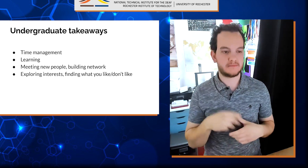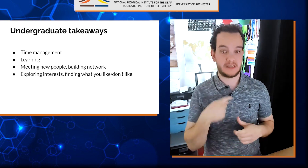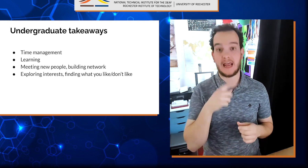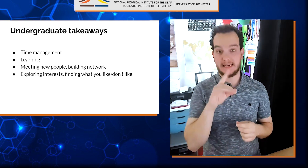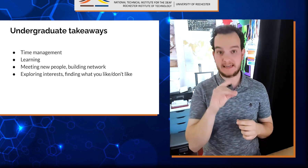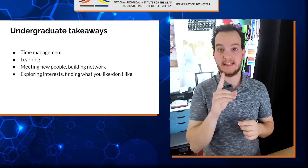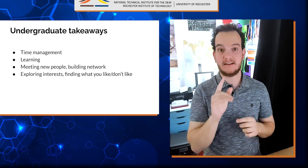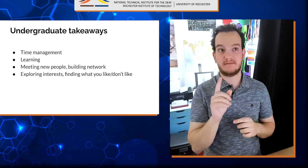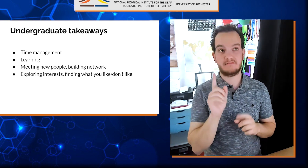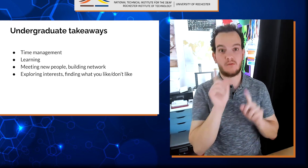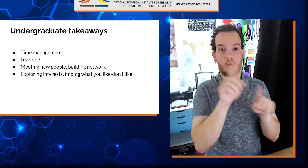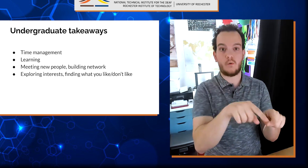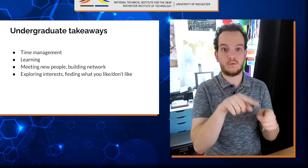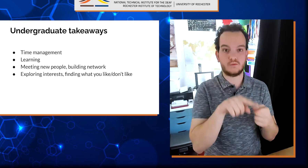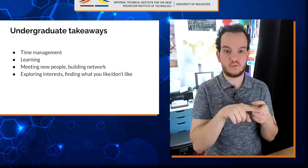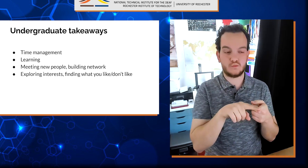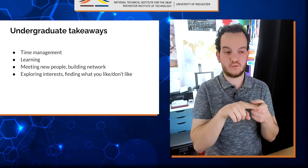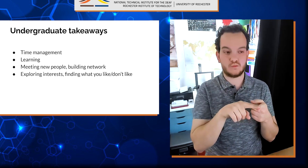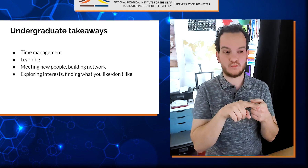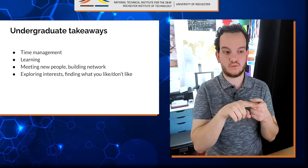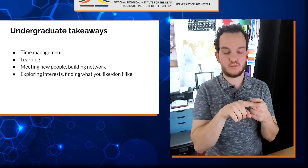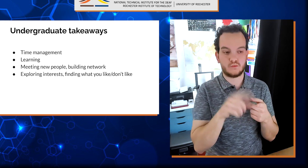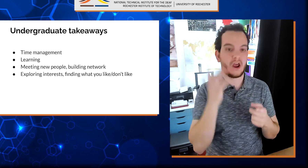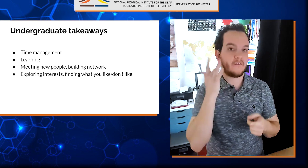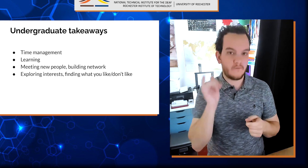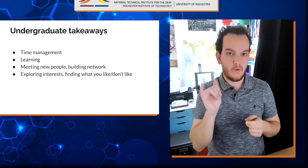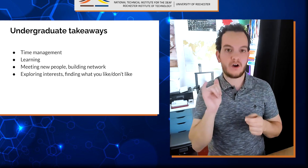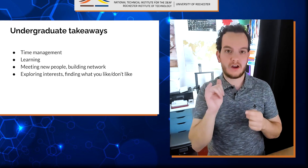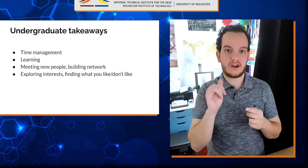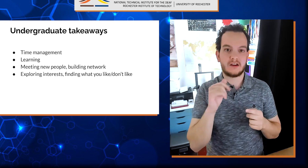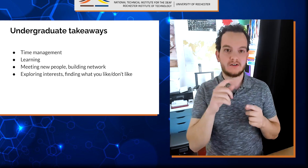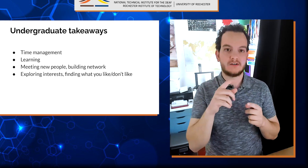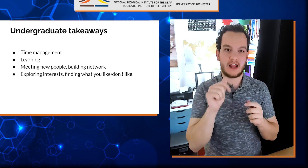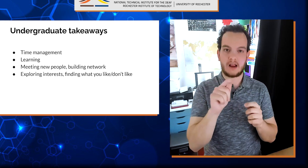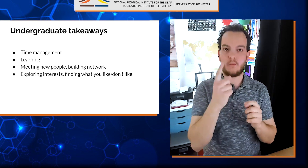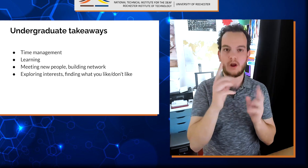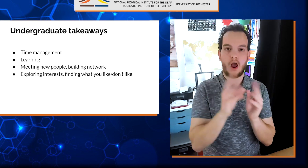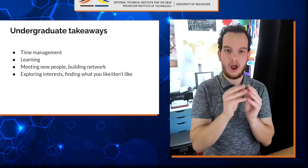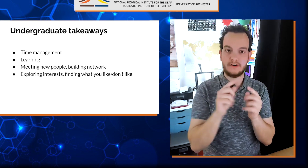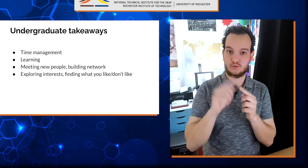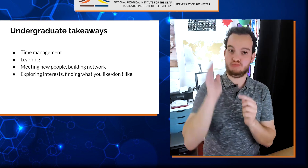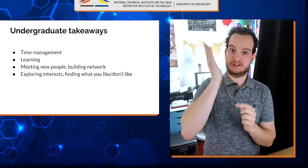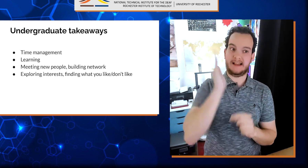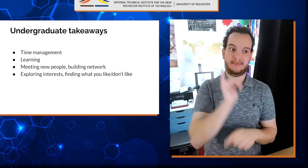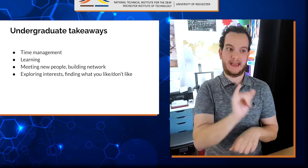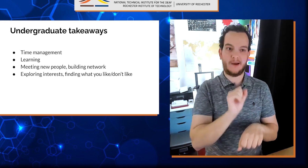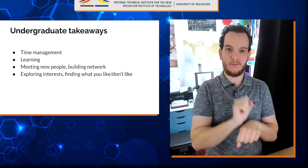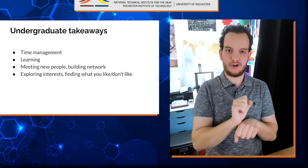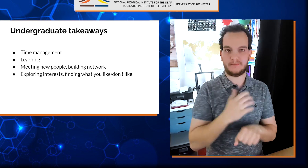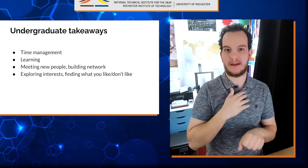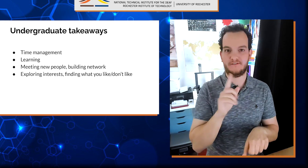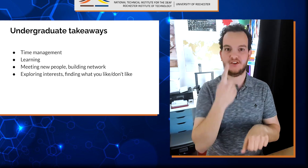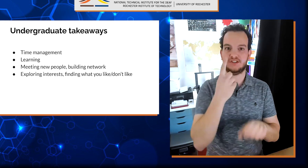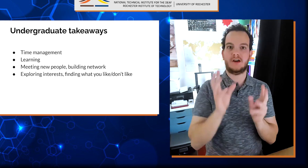when you're starting a new project versus the other project that I was very involved in that did lead to a publication,